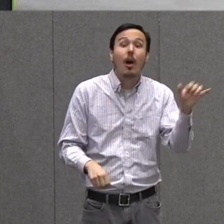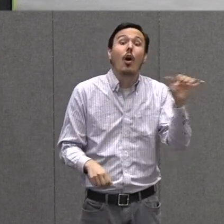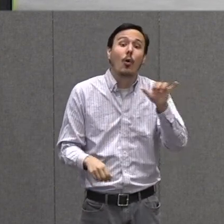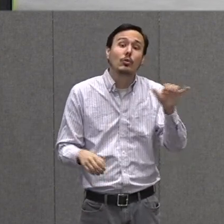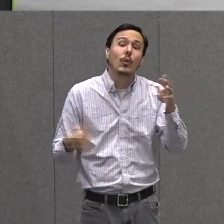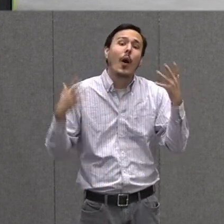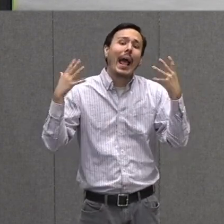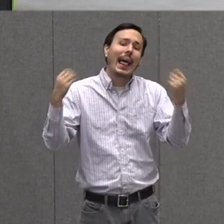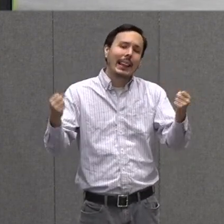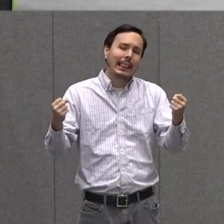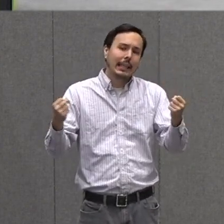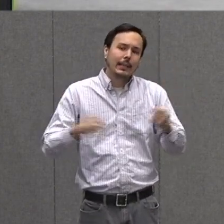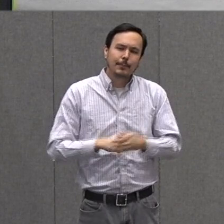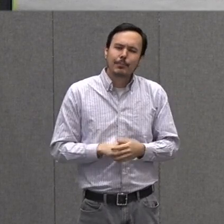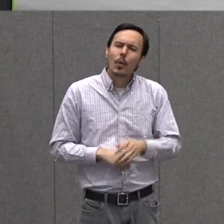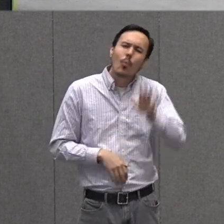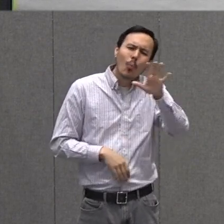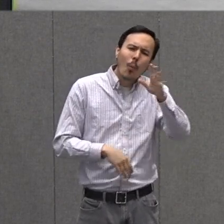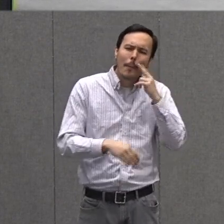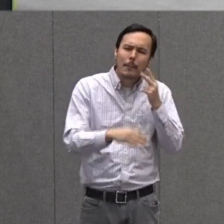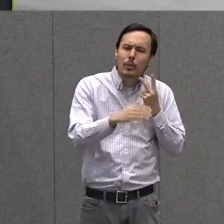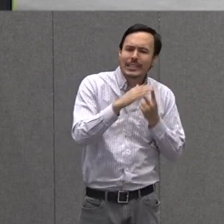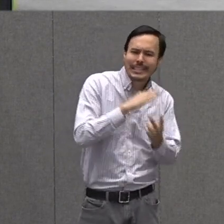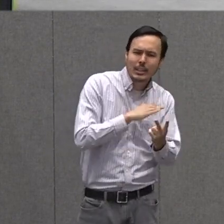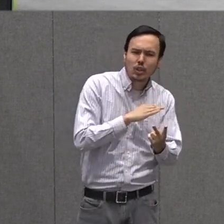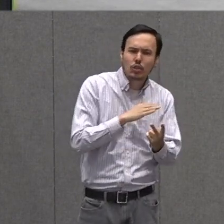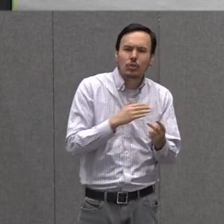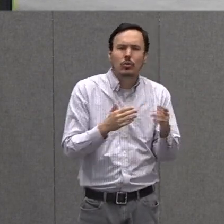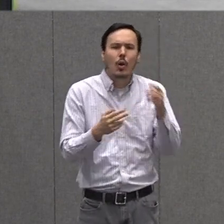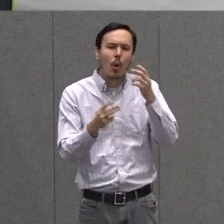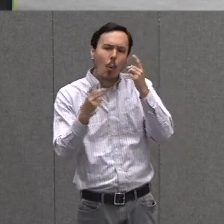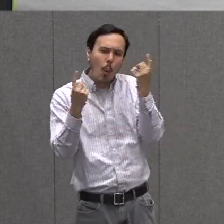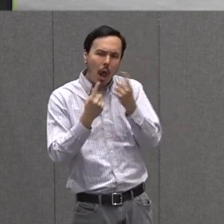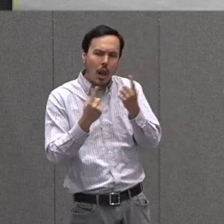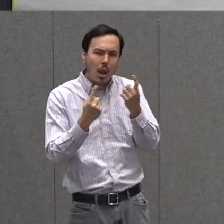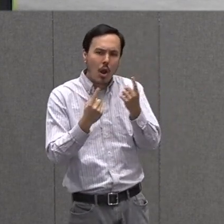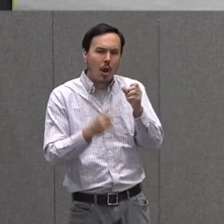What do you predict, wonder, or observe about this picture?